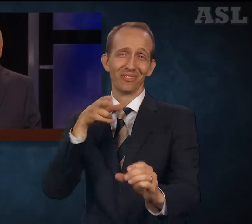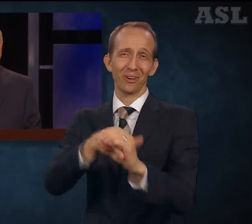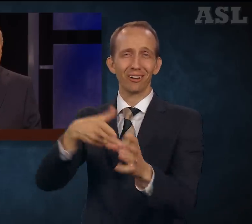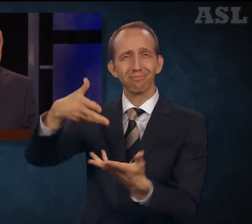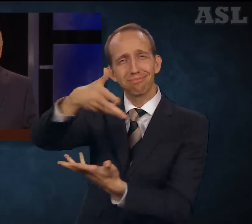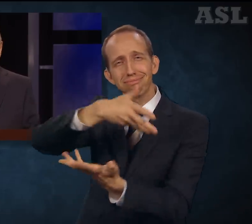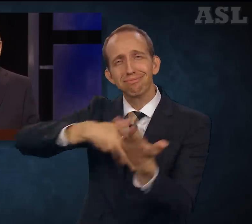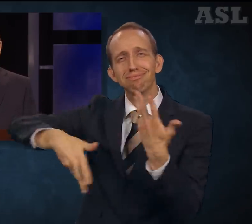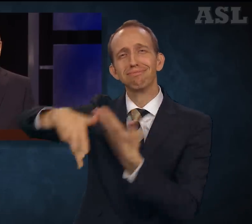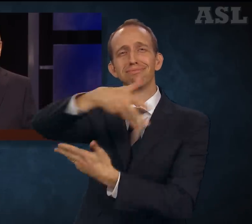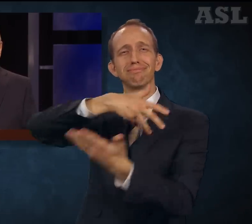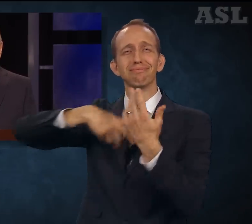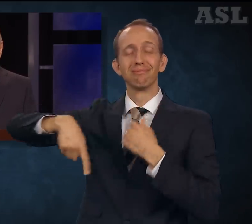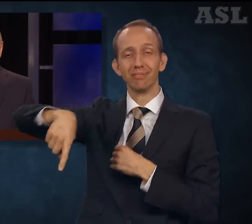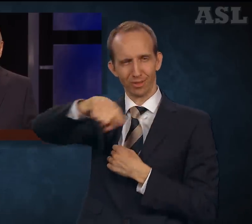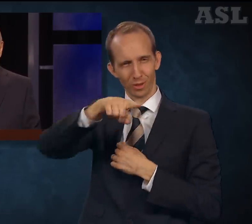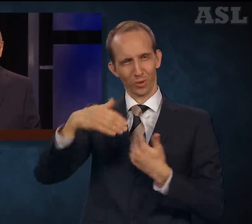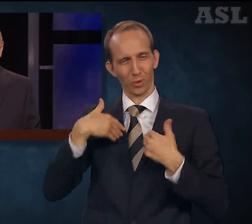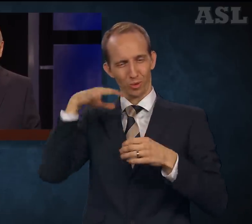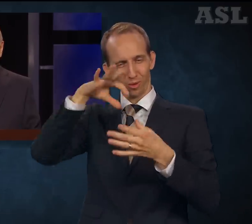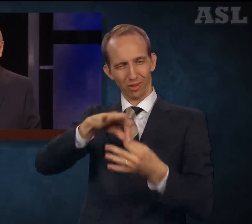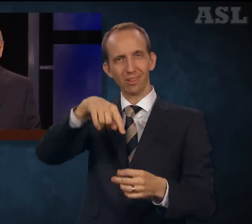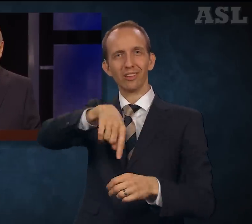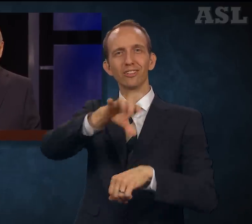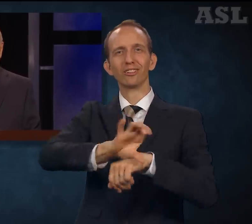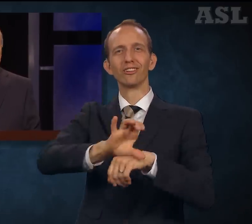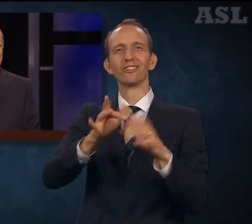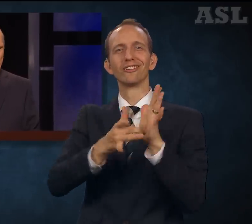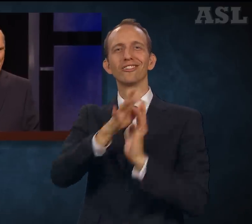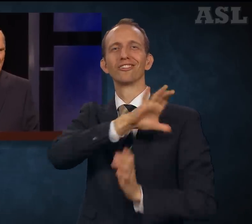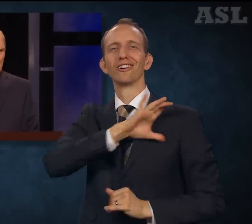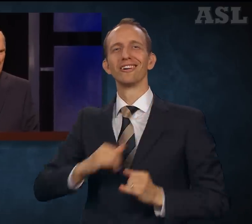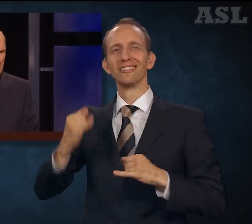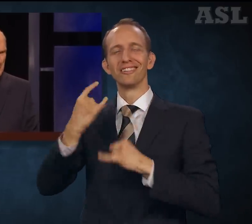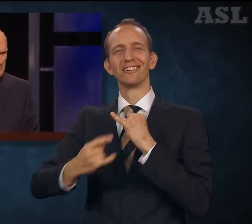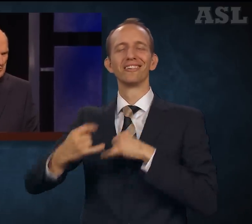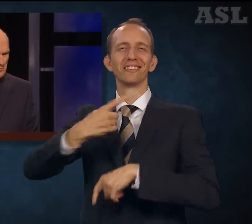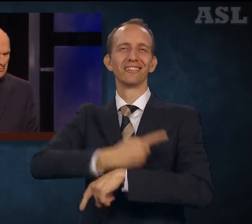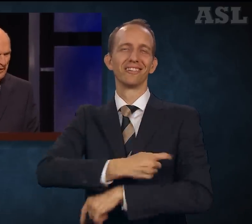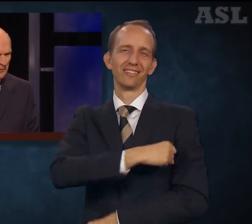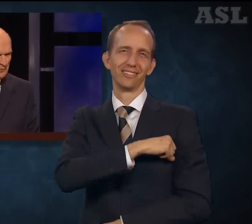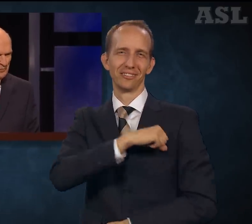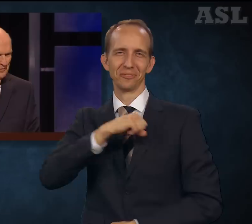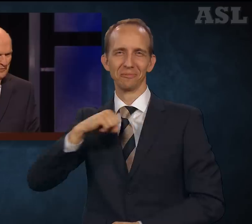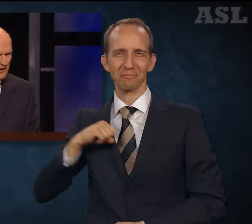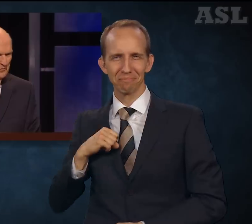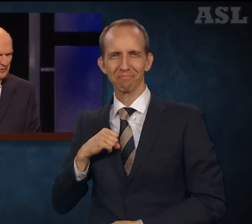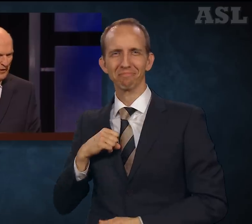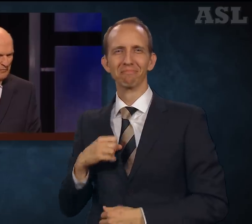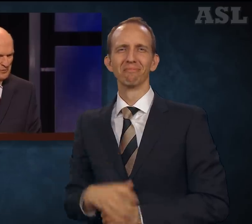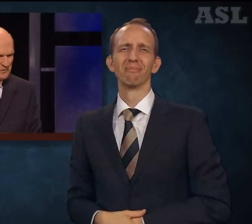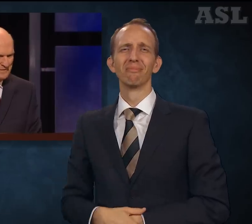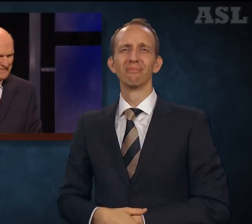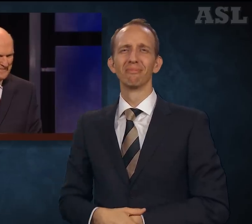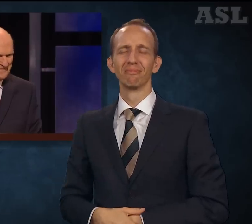TONIGHT.